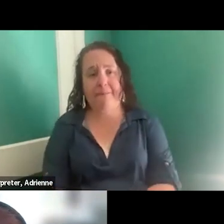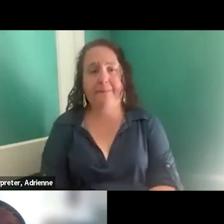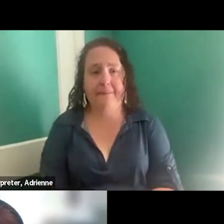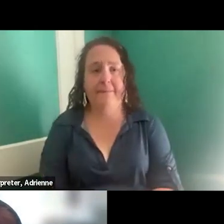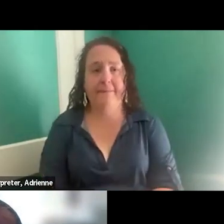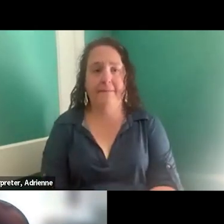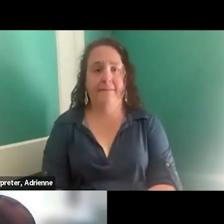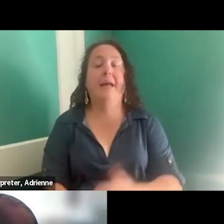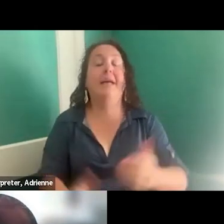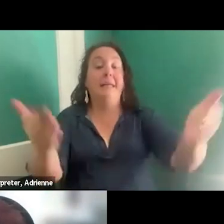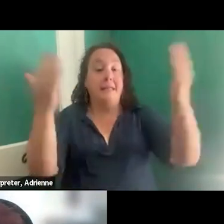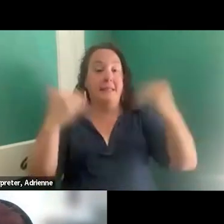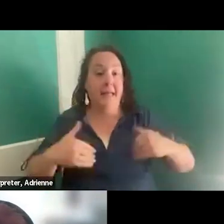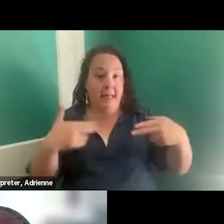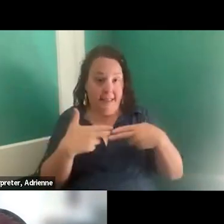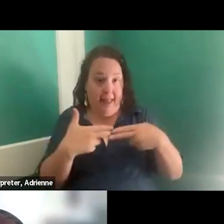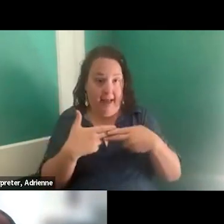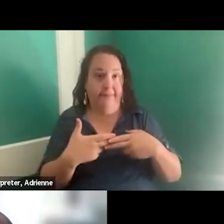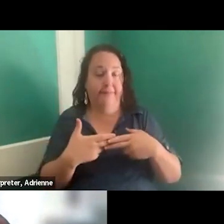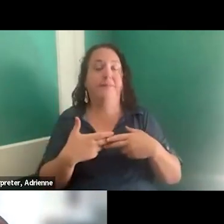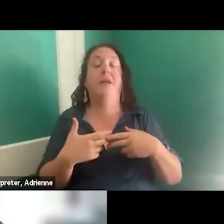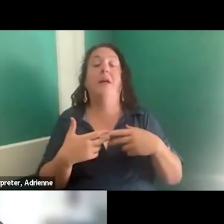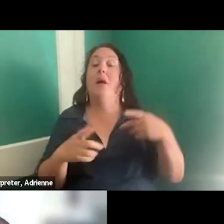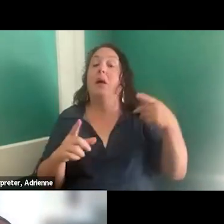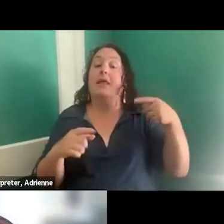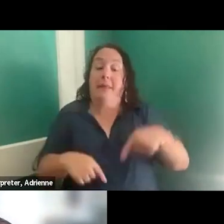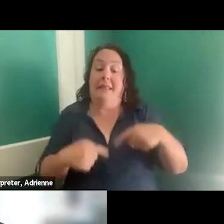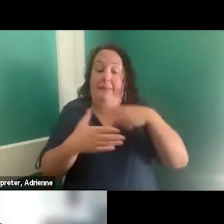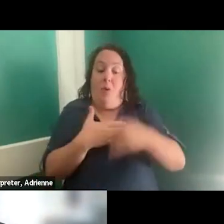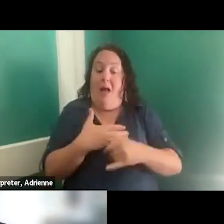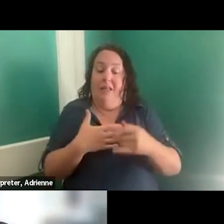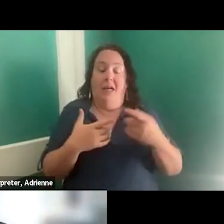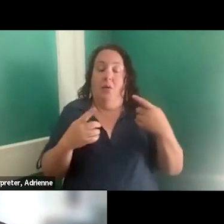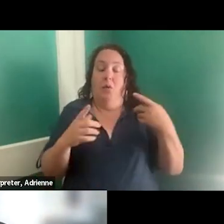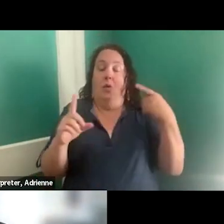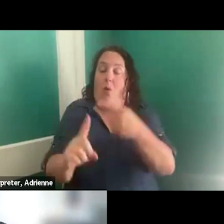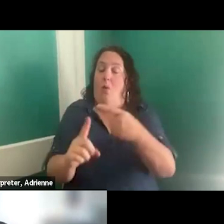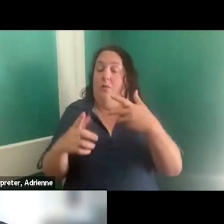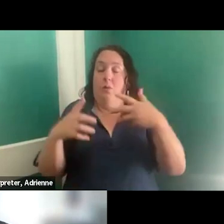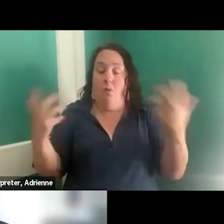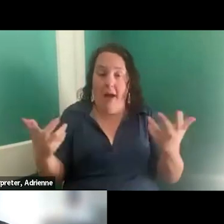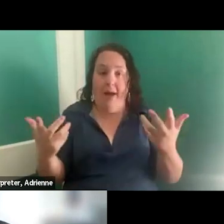Next. this project. To assert the inherent value of human difference.